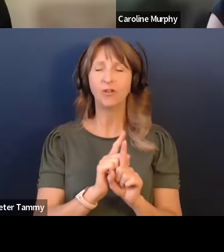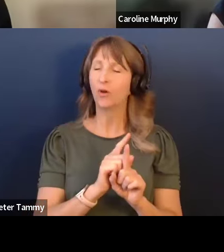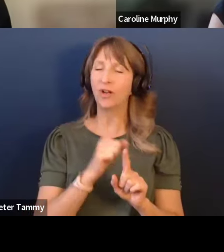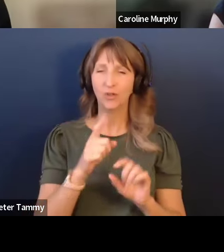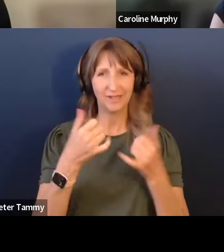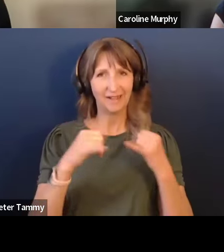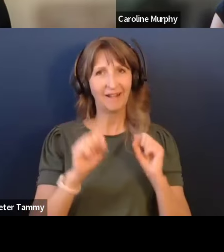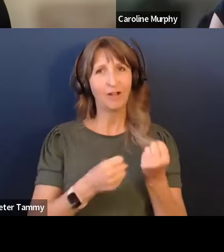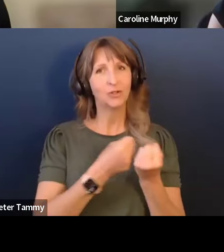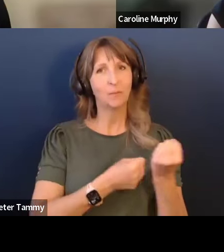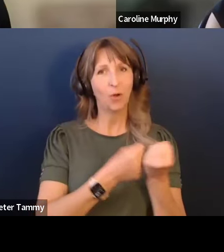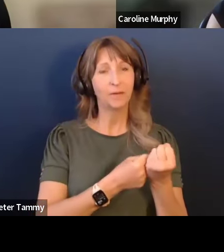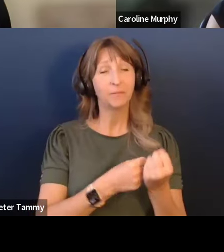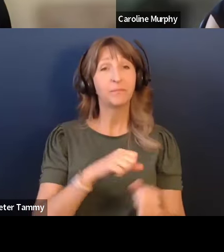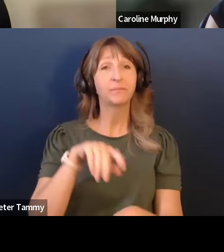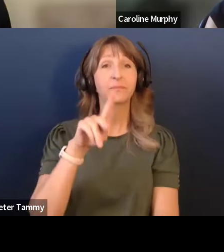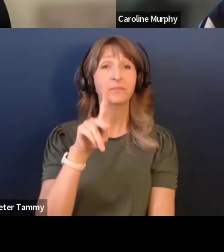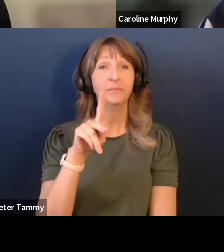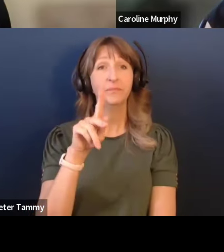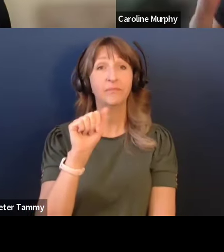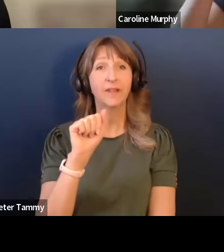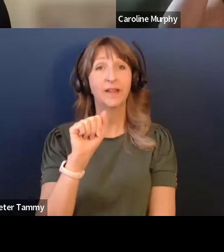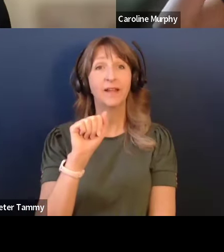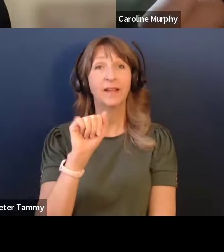And Katelyn, do you have anything you would like to add about community building?